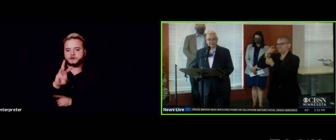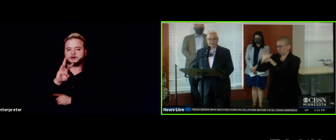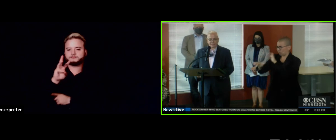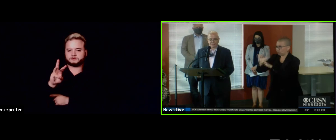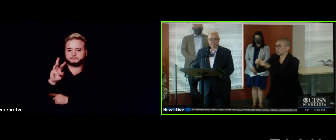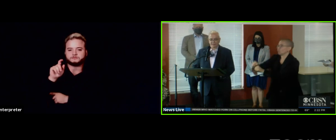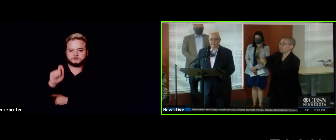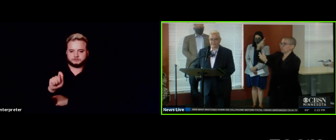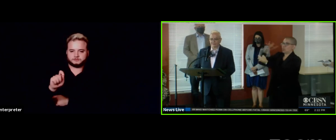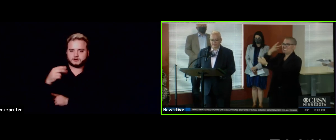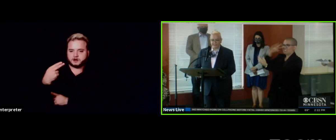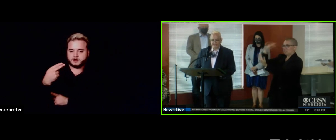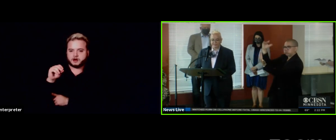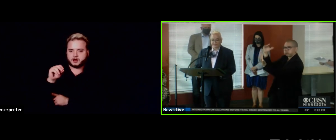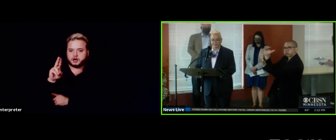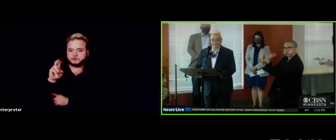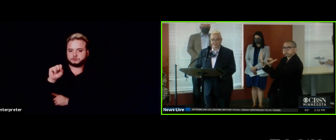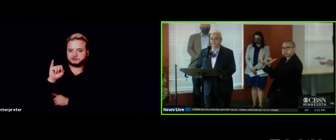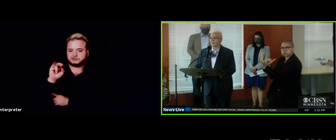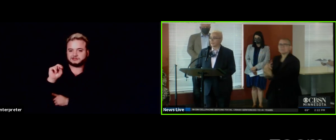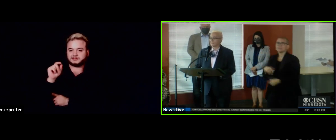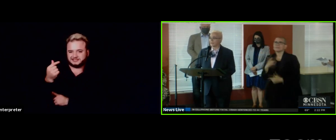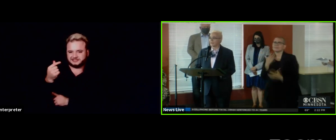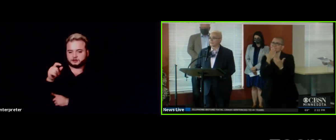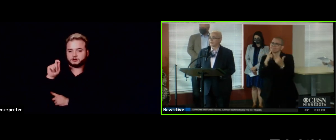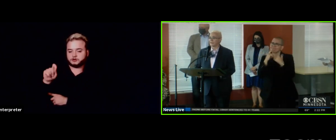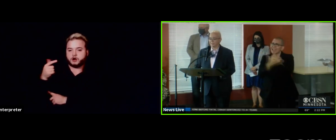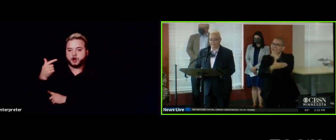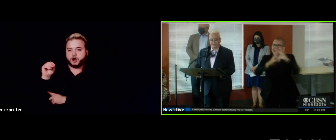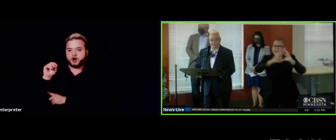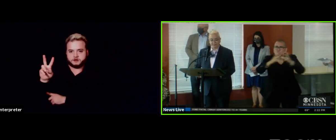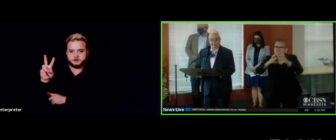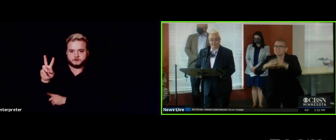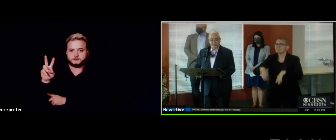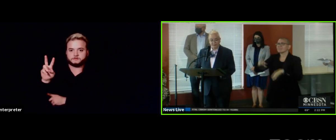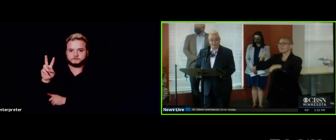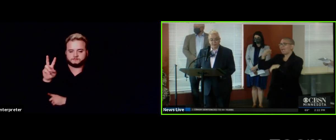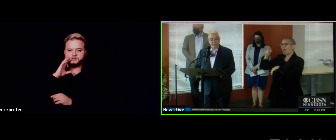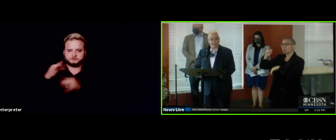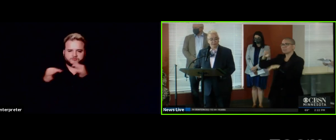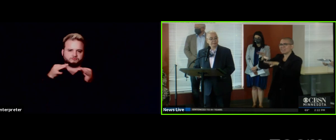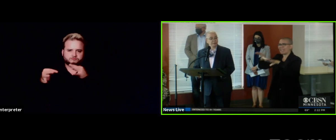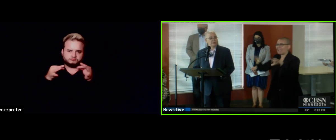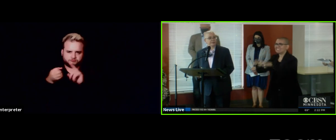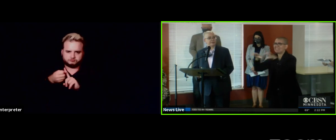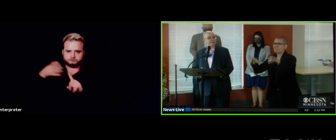The community action programs, the nonprofits, and the many partners who will help homeowners